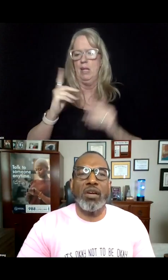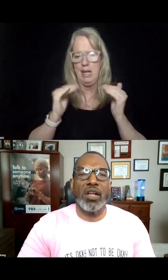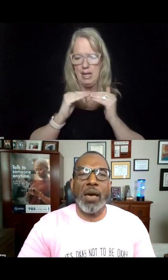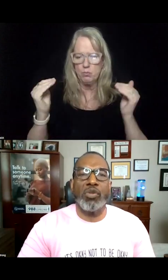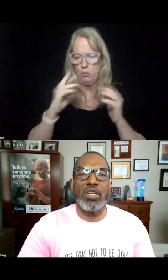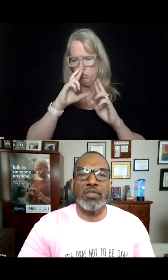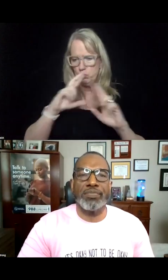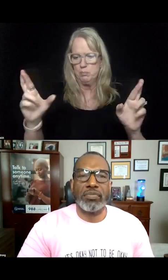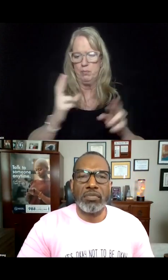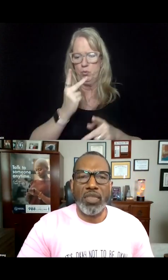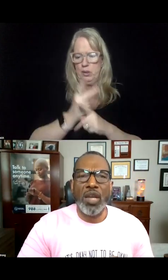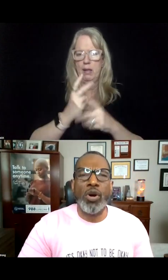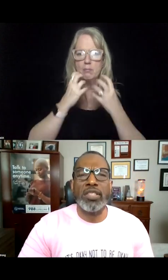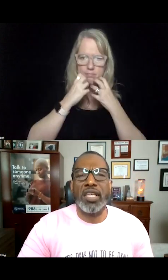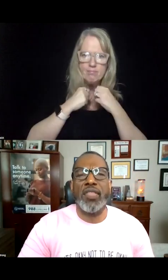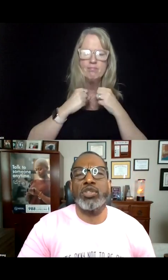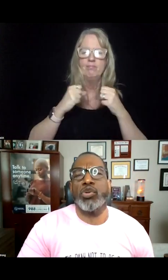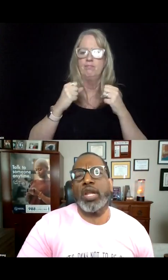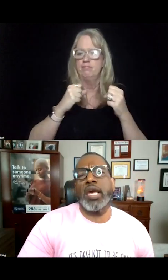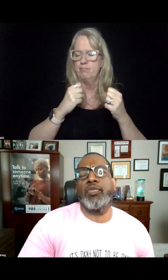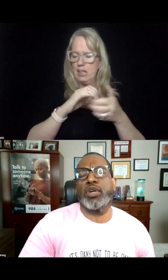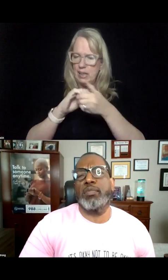AND EQUITABLE CARE AND WORKING TOGETHER TO CREATE HEALTHIER